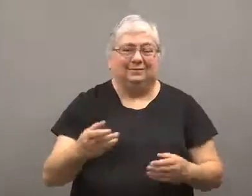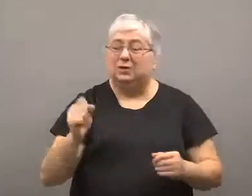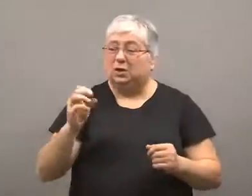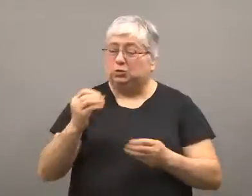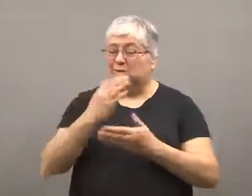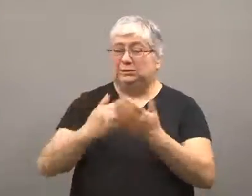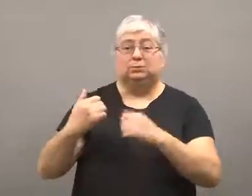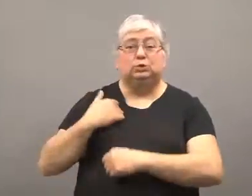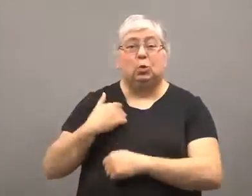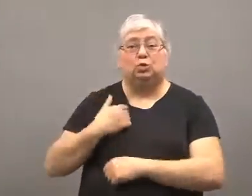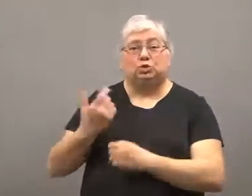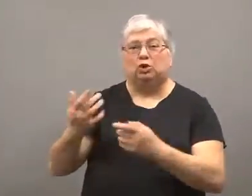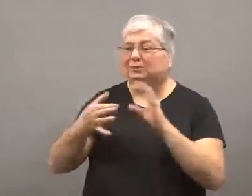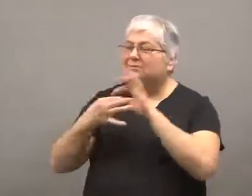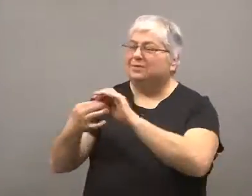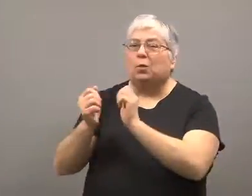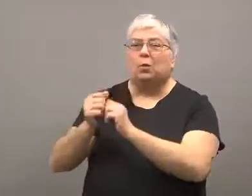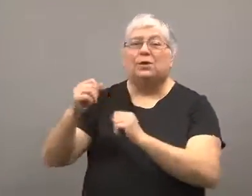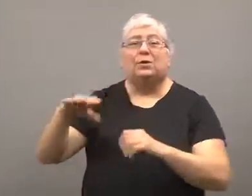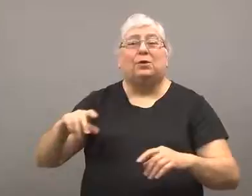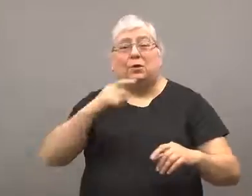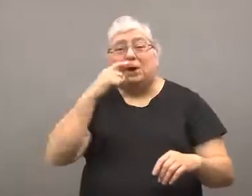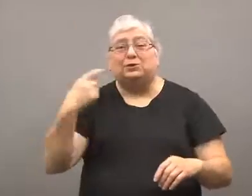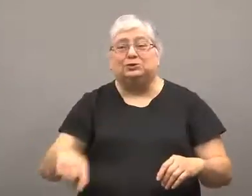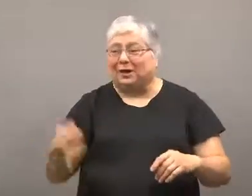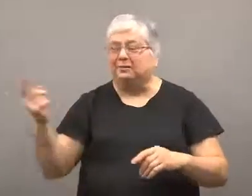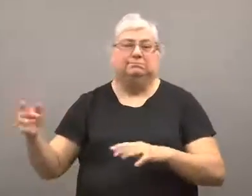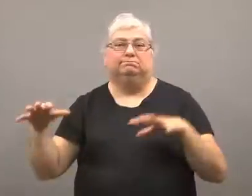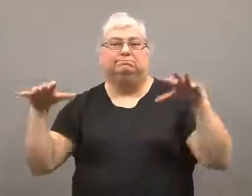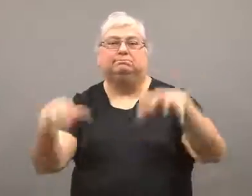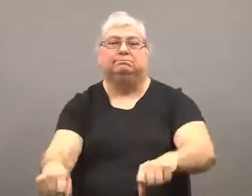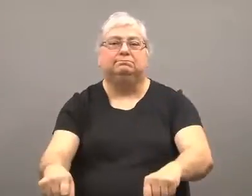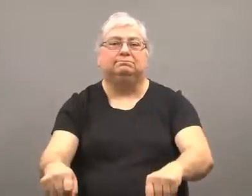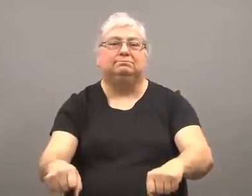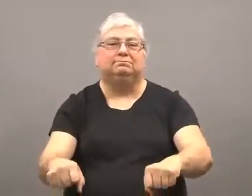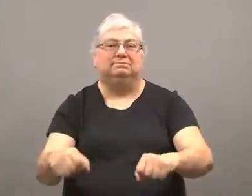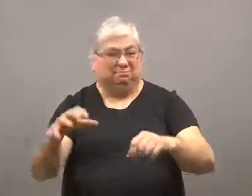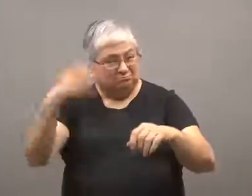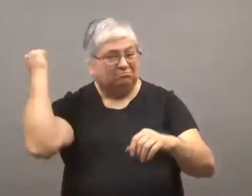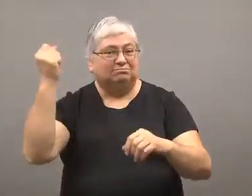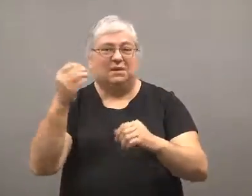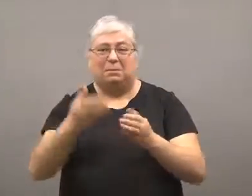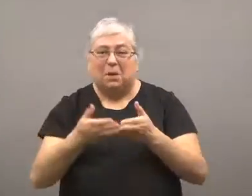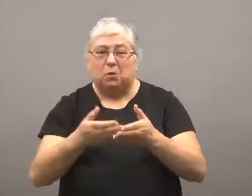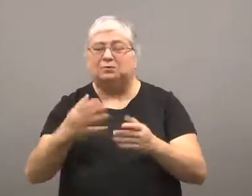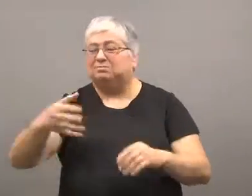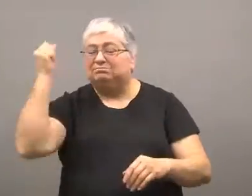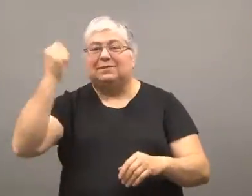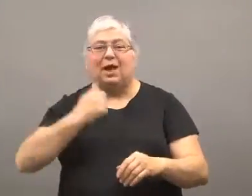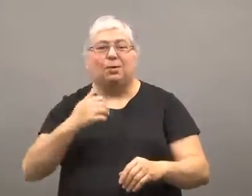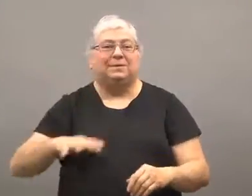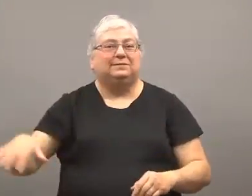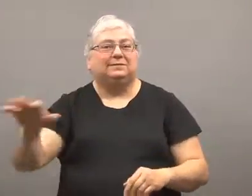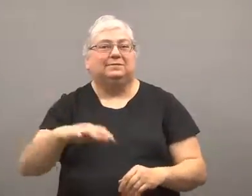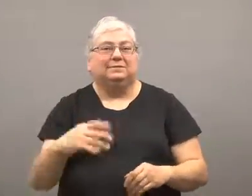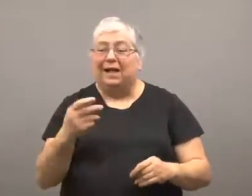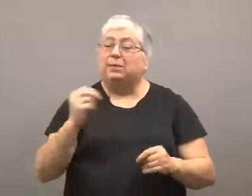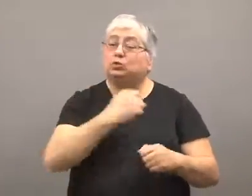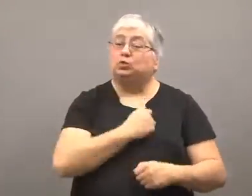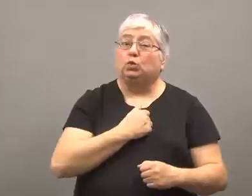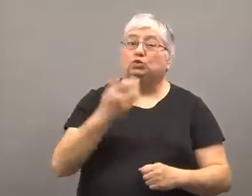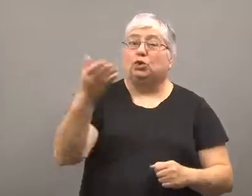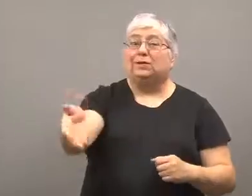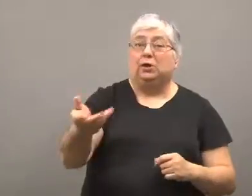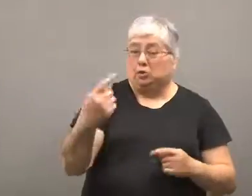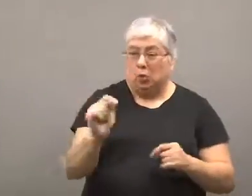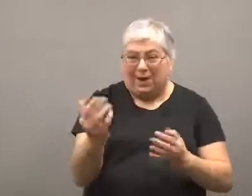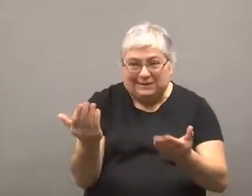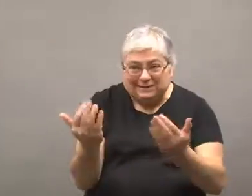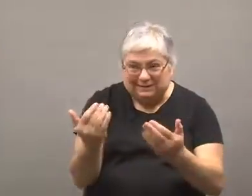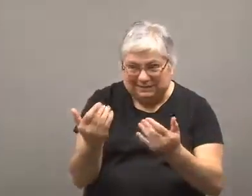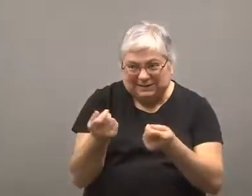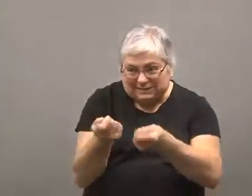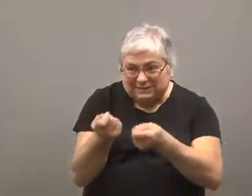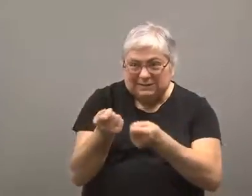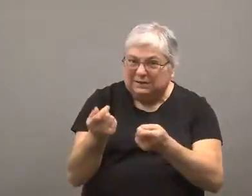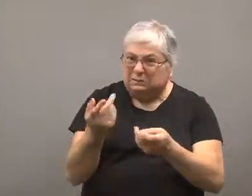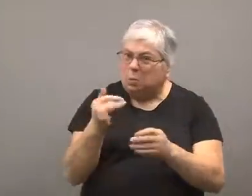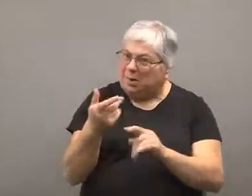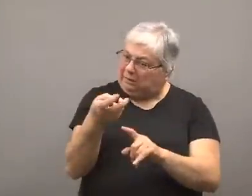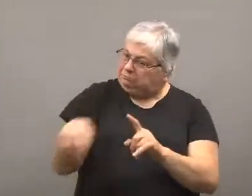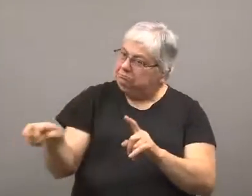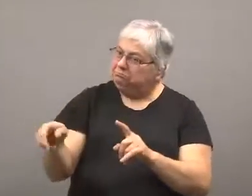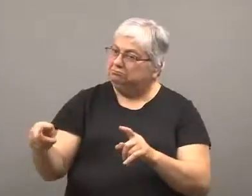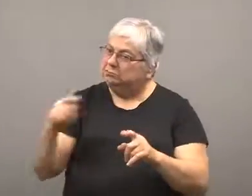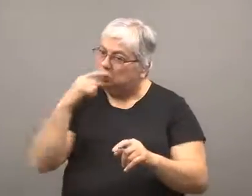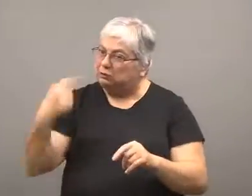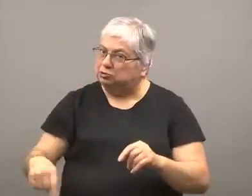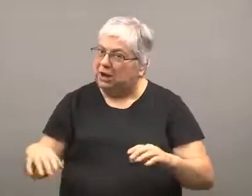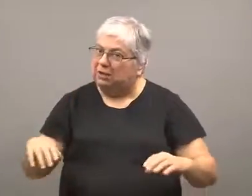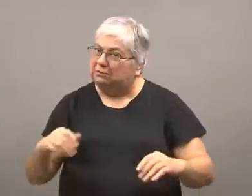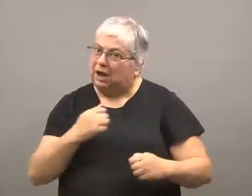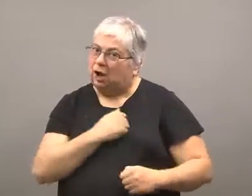Russian affiliated troops have taken control of these ships and bases.